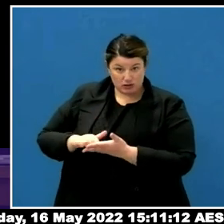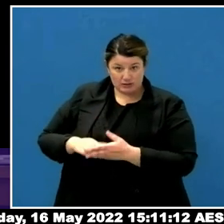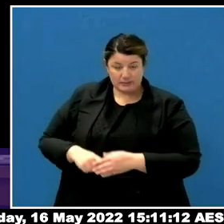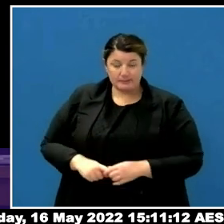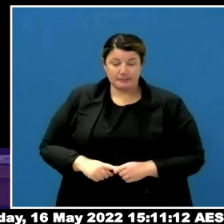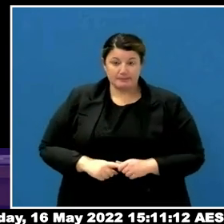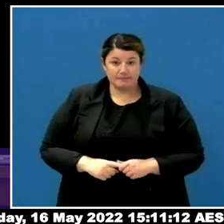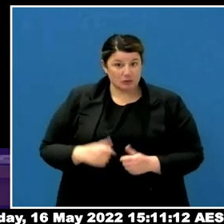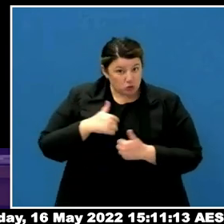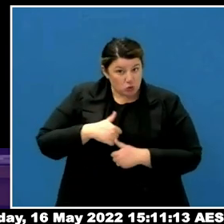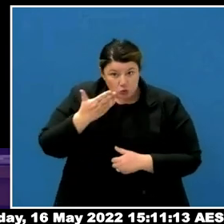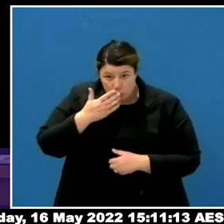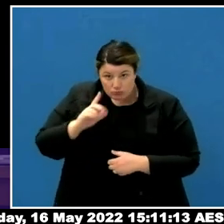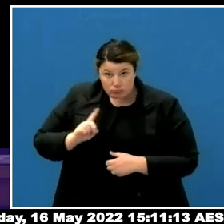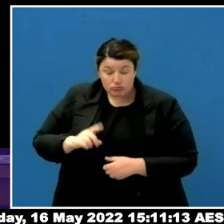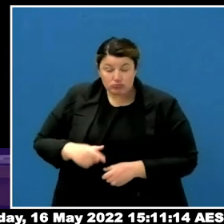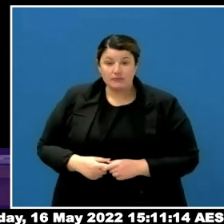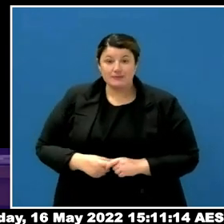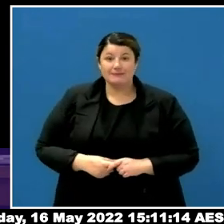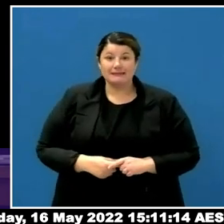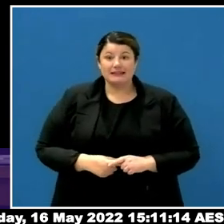I think so. He was happy enough to go every day.